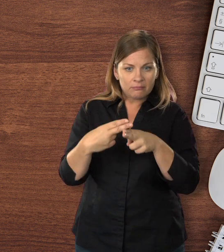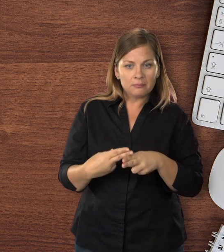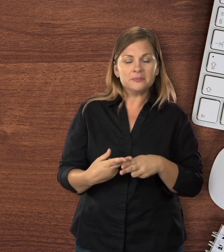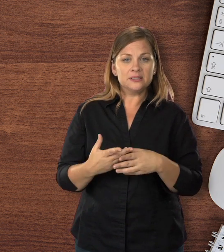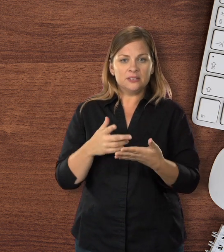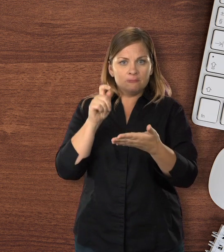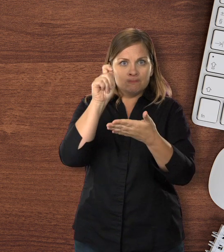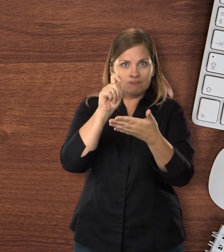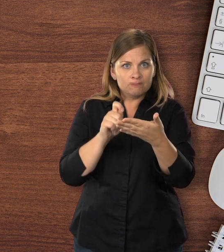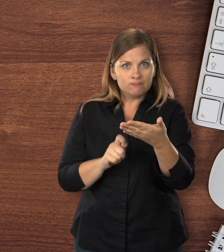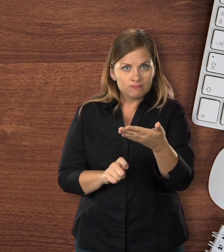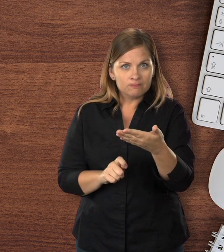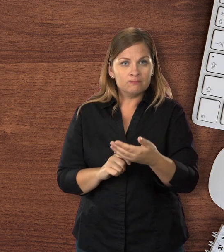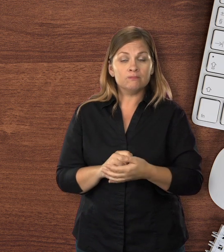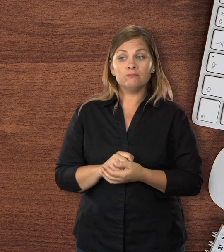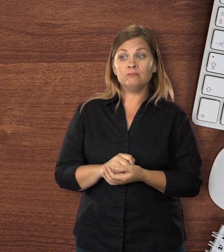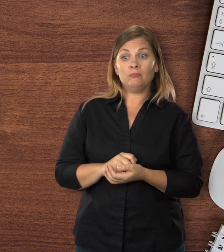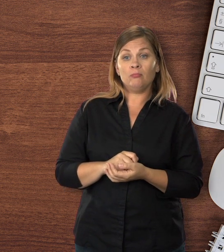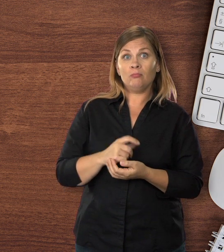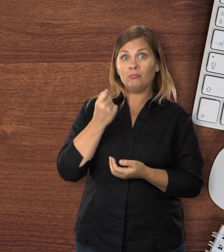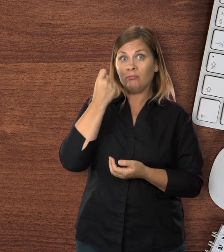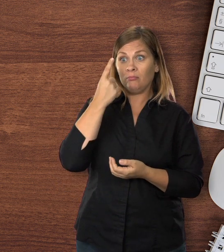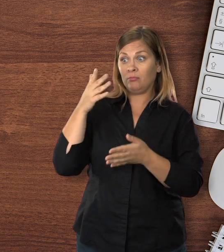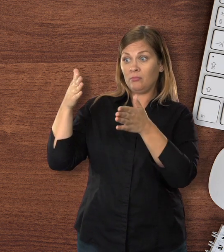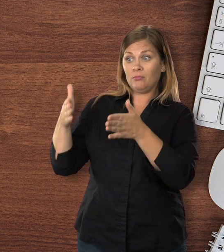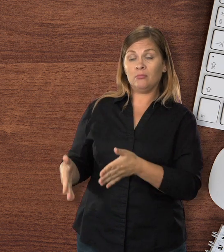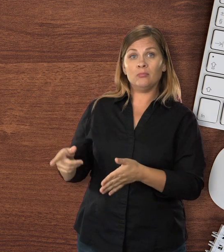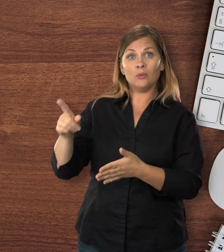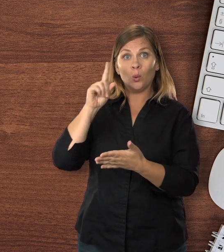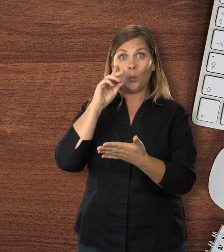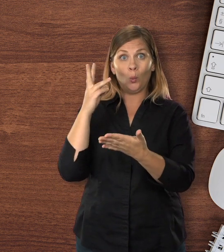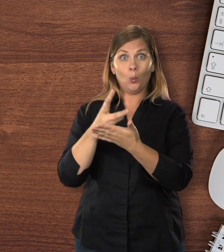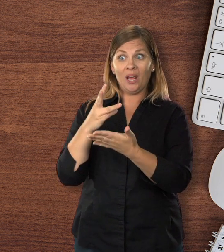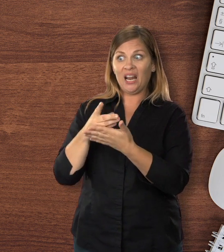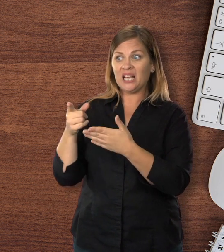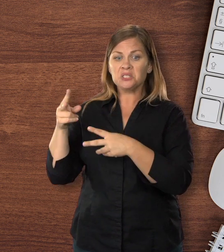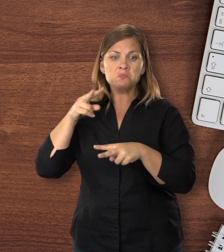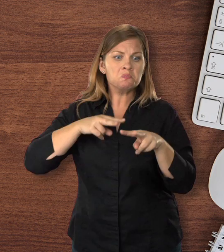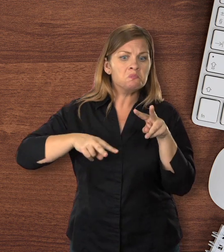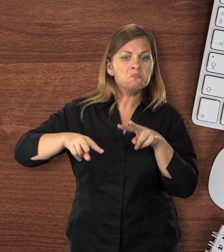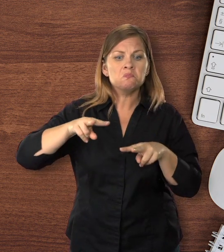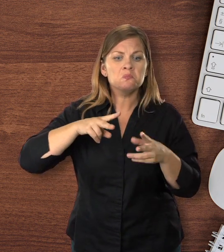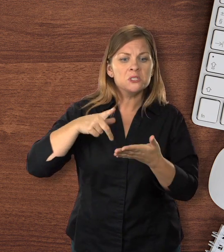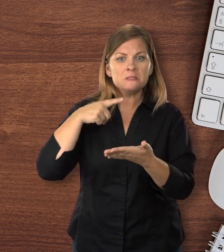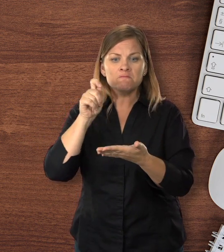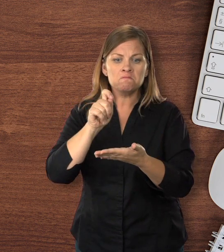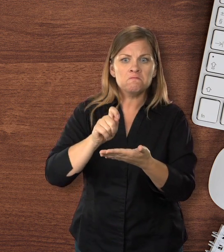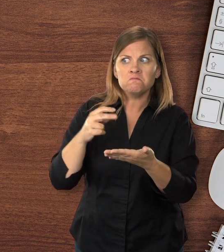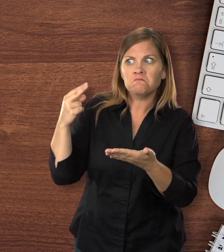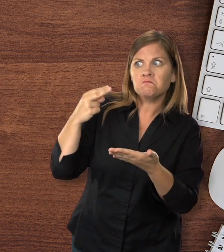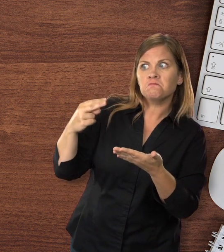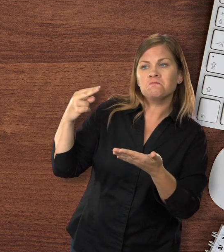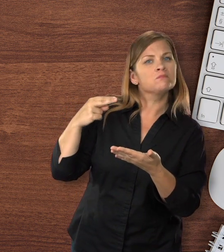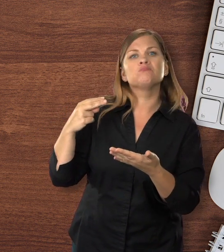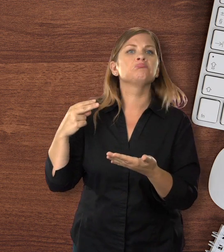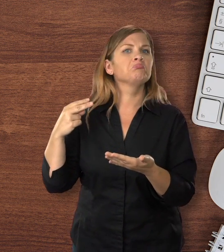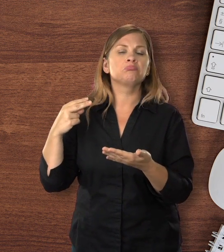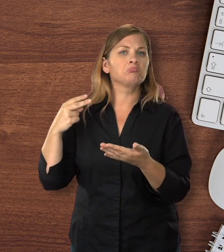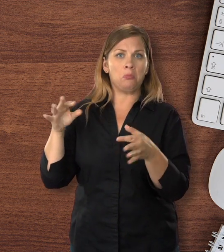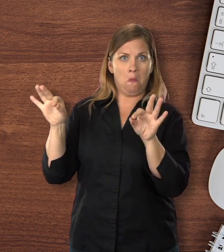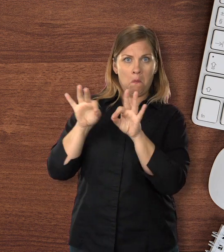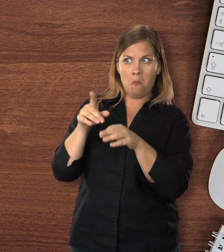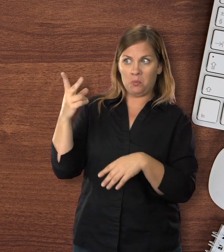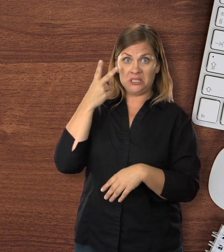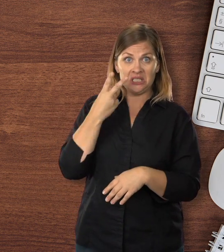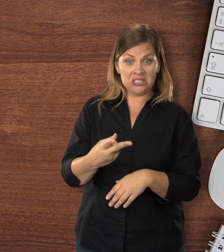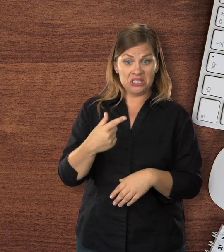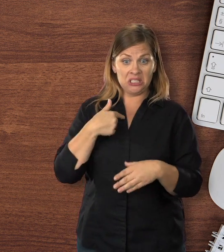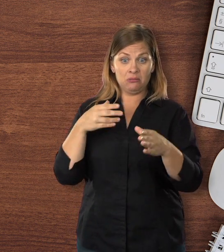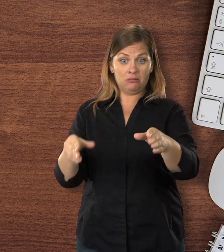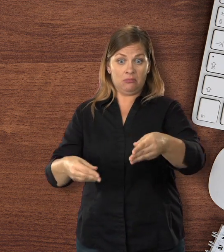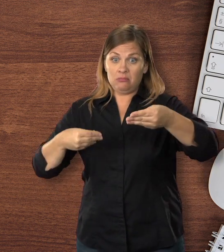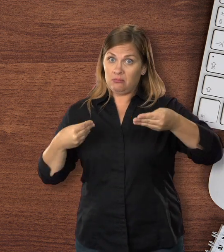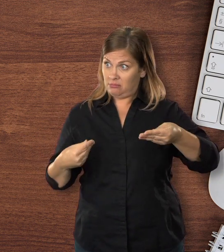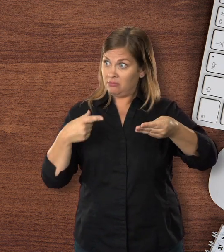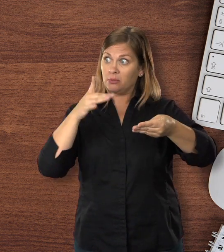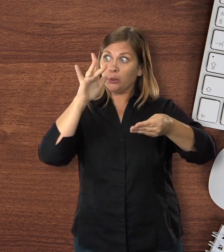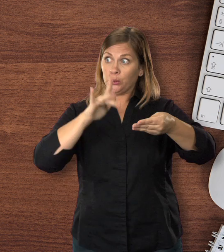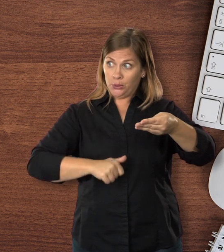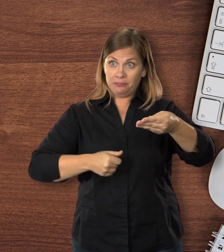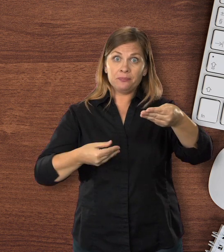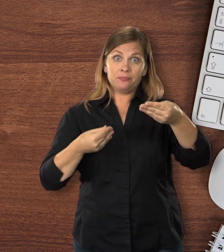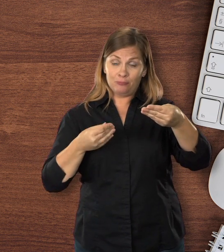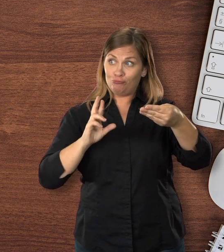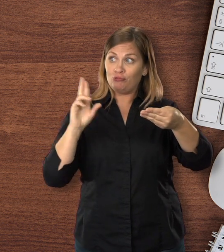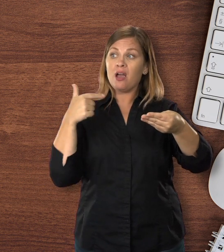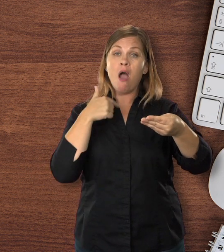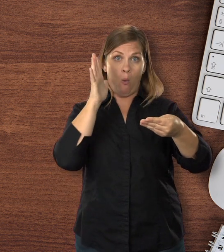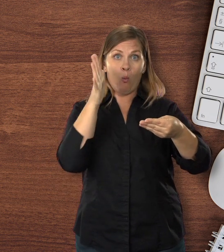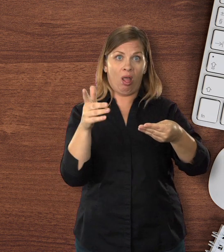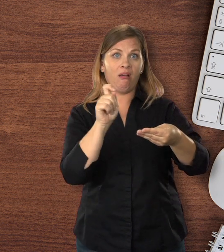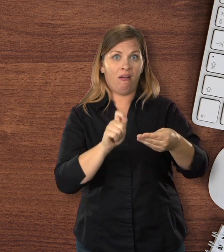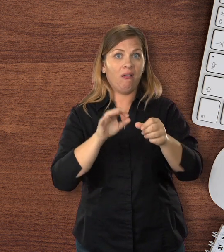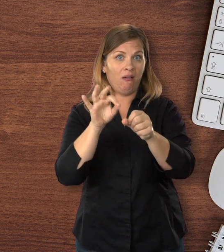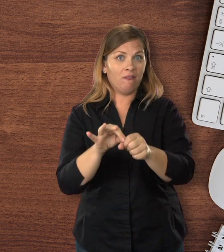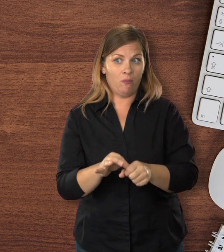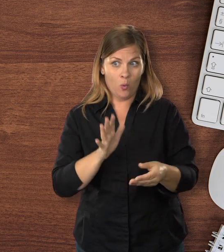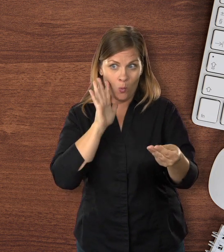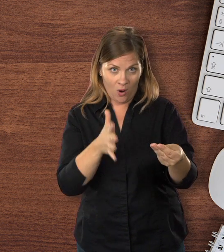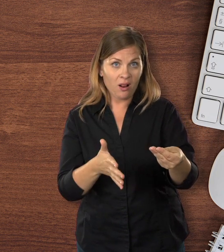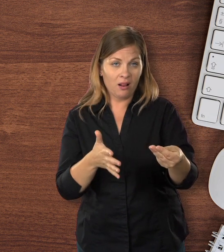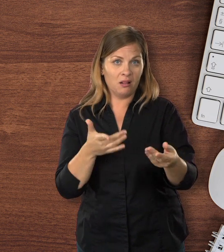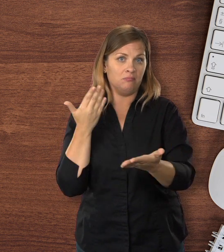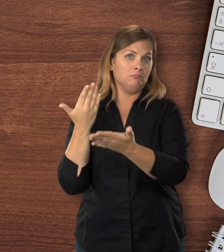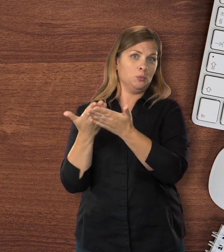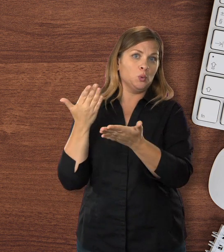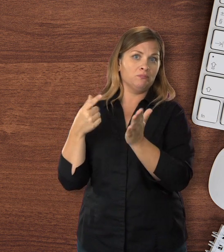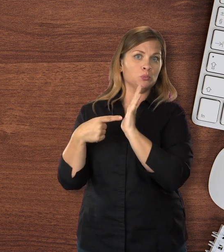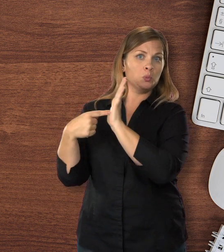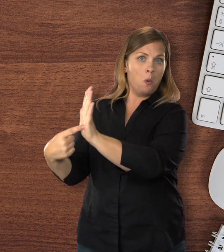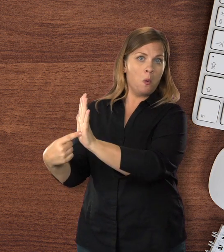Once they see it's blank, ask them for some privacy.